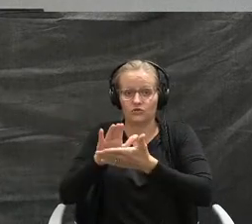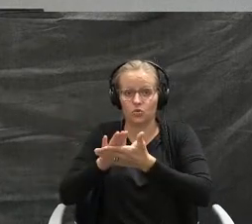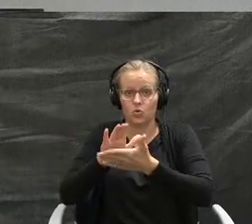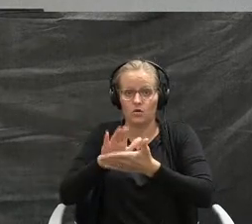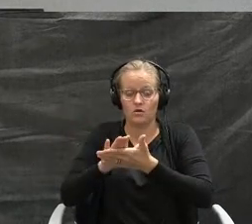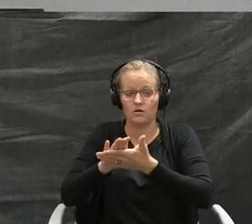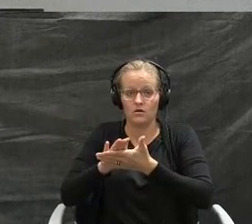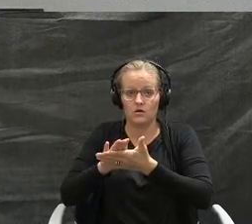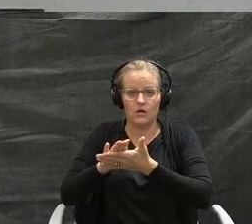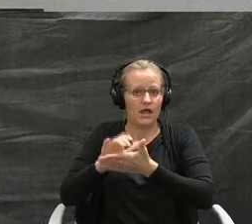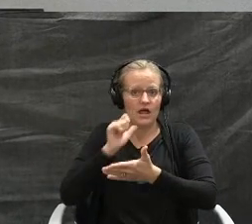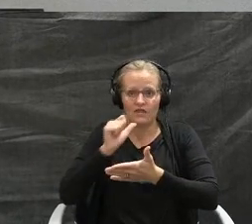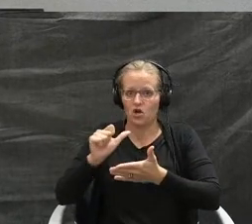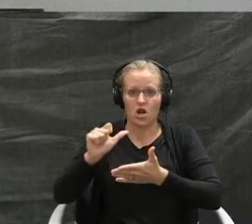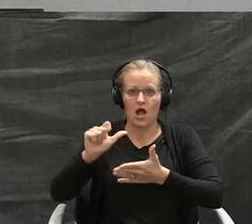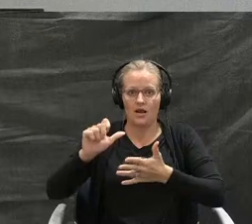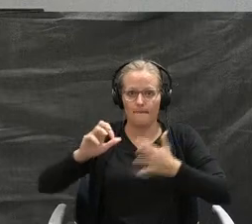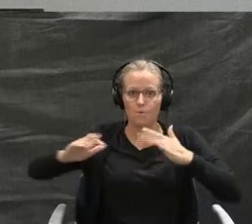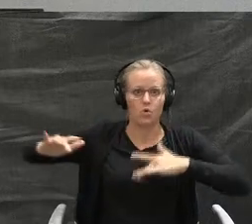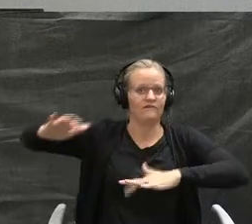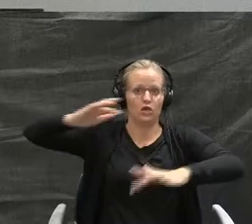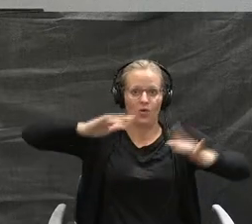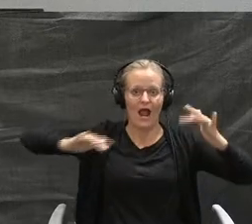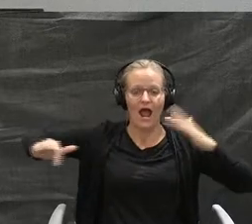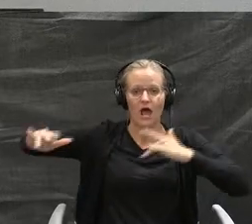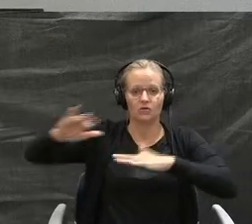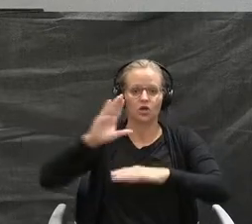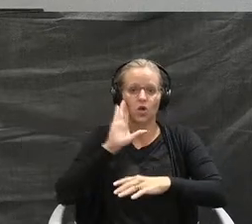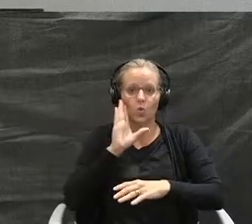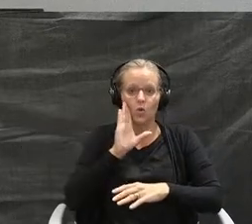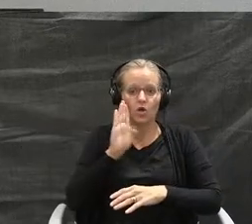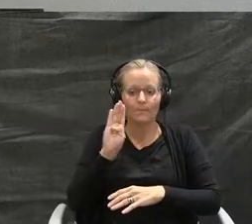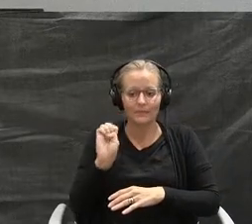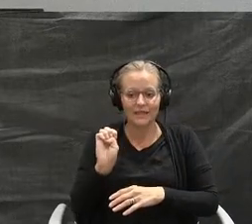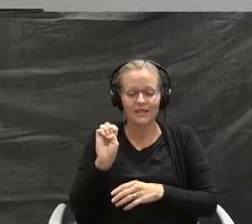moving around are going to be in one location. Basically,